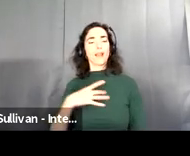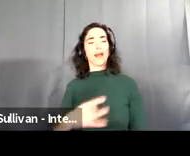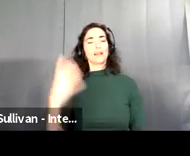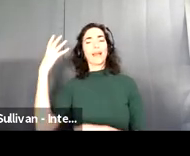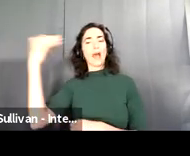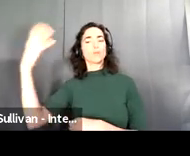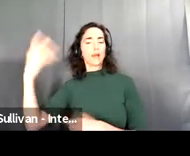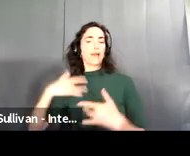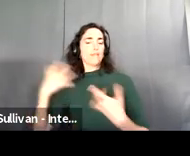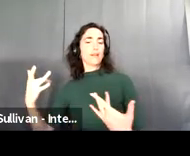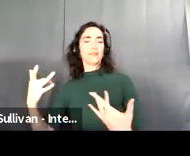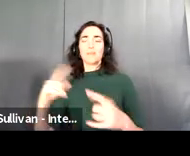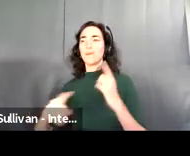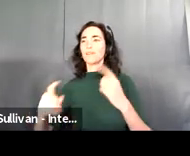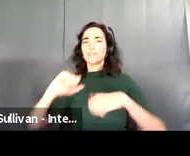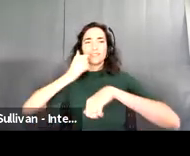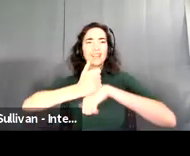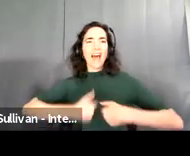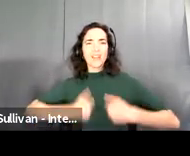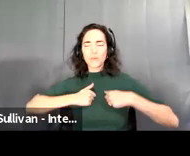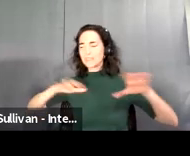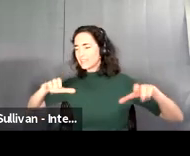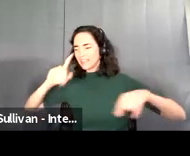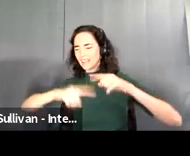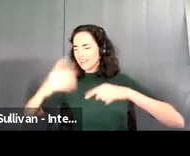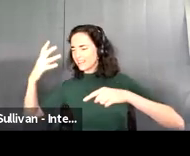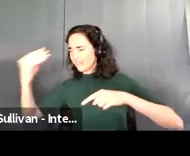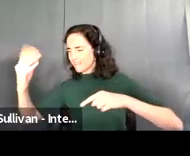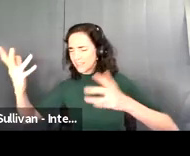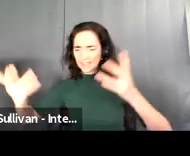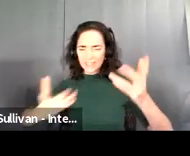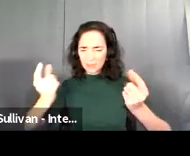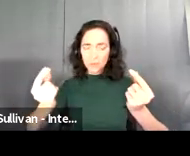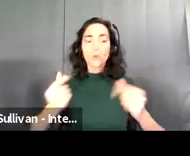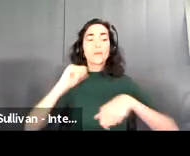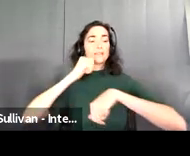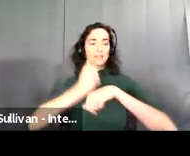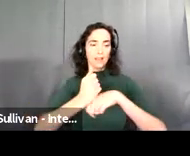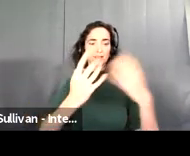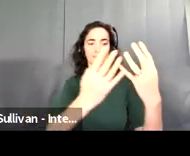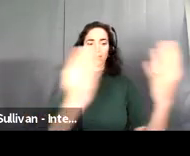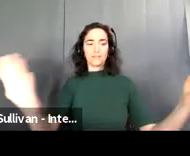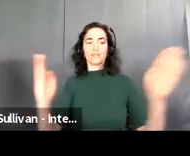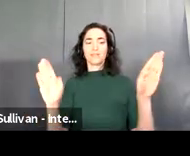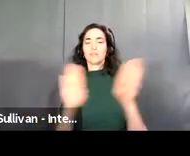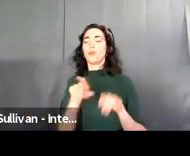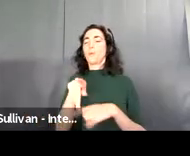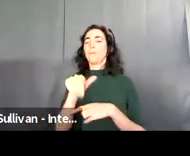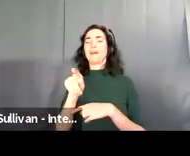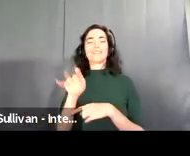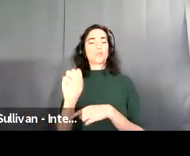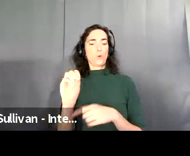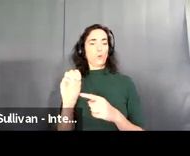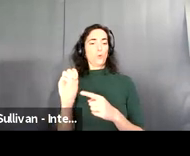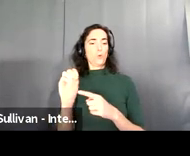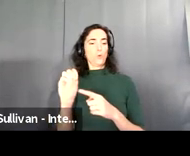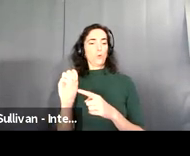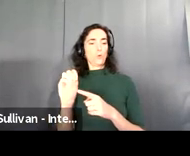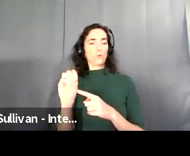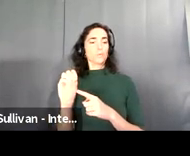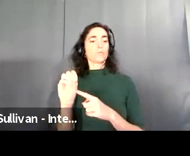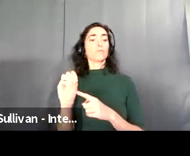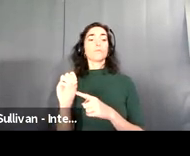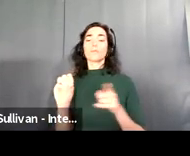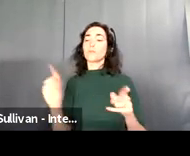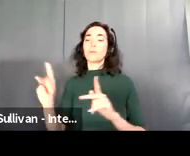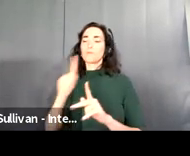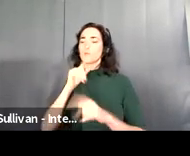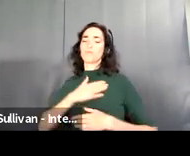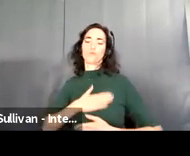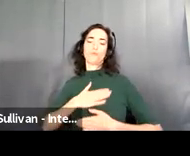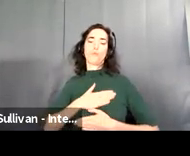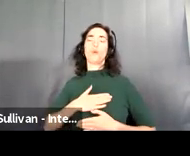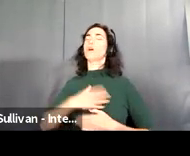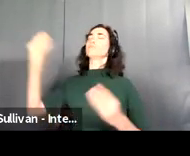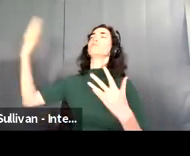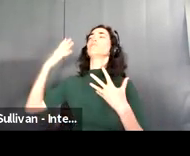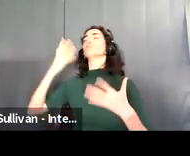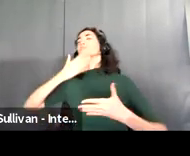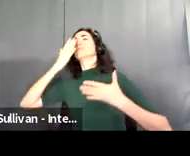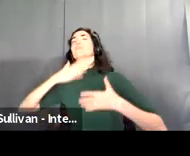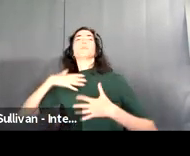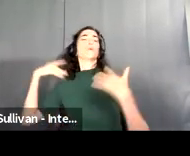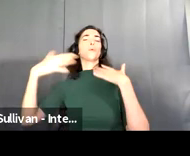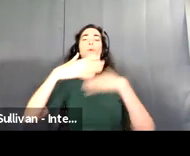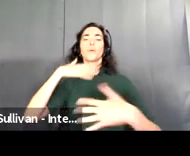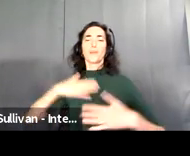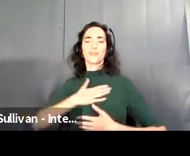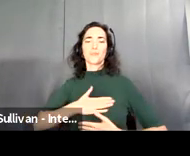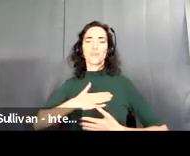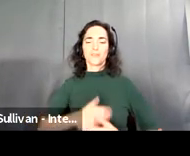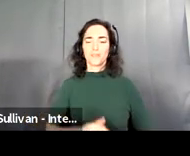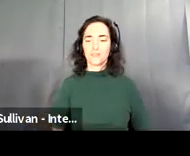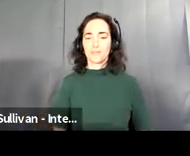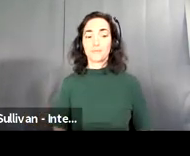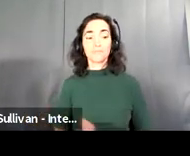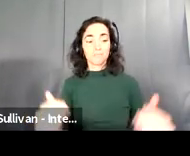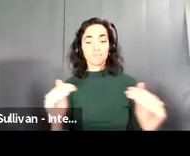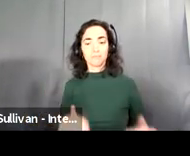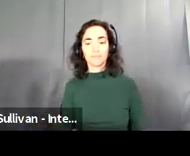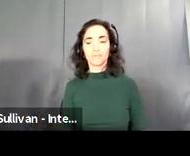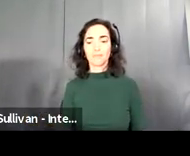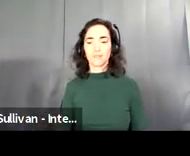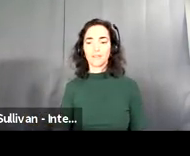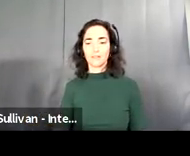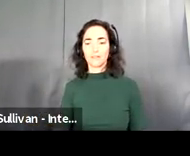We did have to become creative and figured out a way for the individuals to still be able to go outside so we had to, we built a patio on the side of this, this unit which they really enjoy going out and just getting some fresh air.